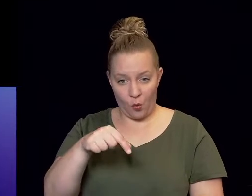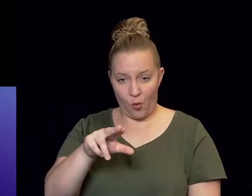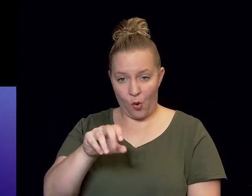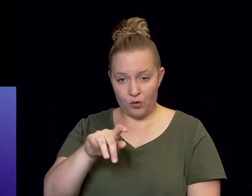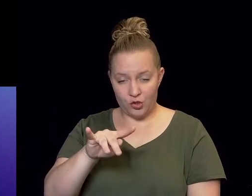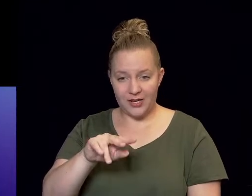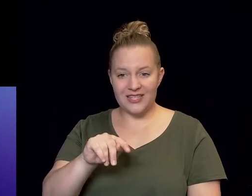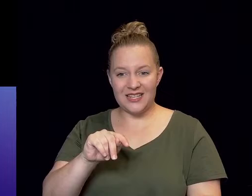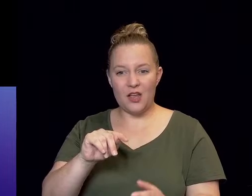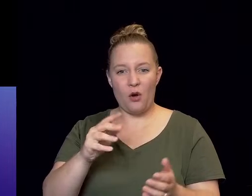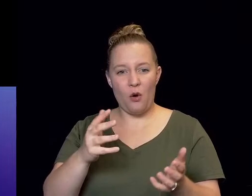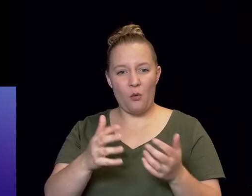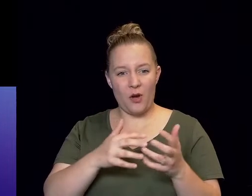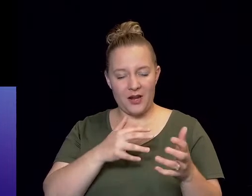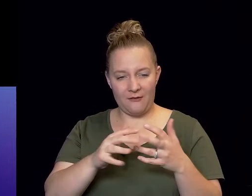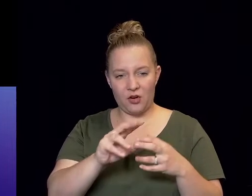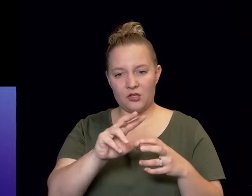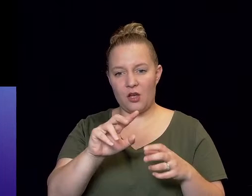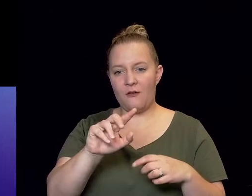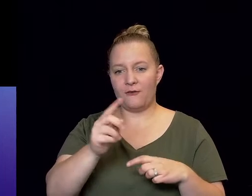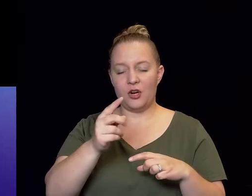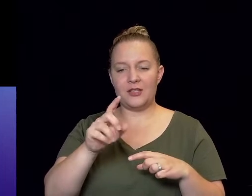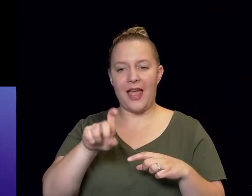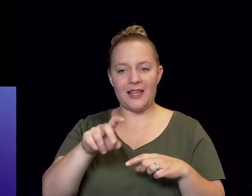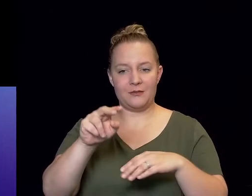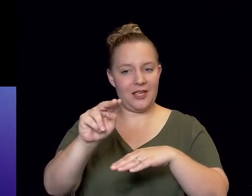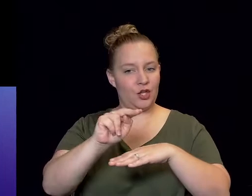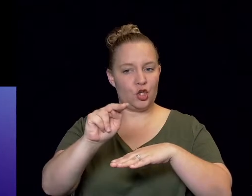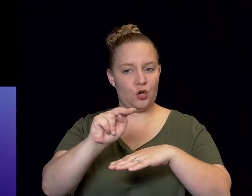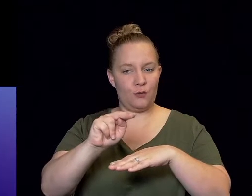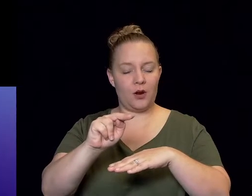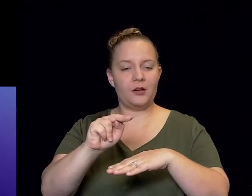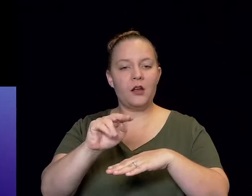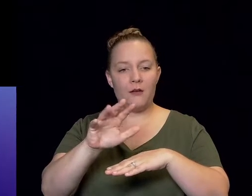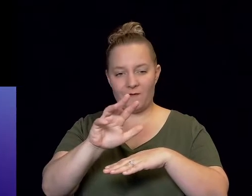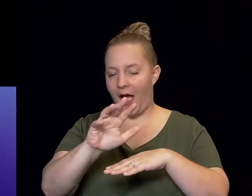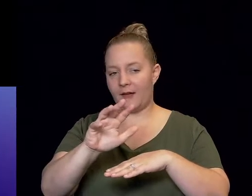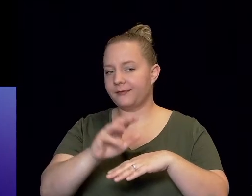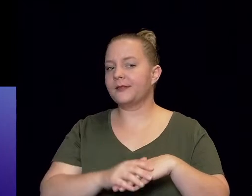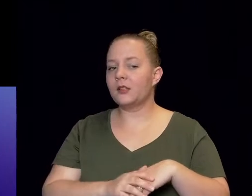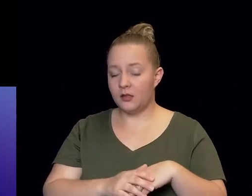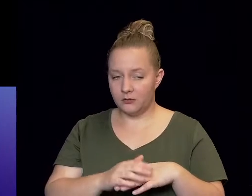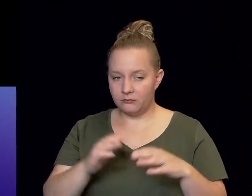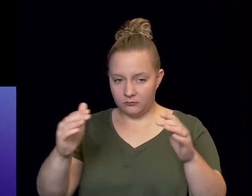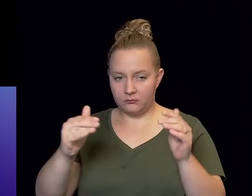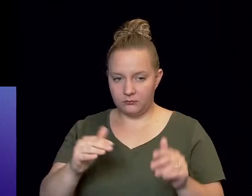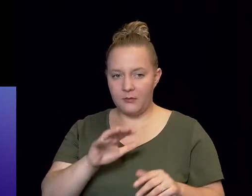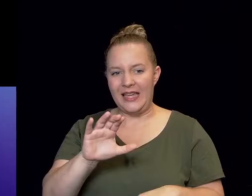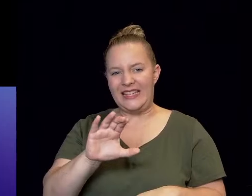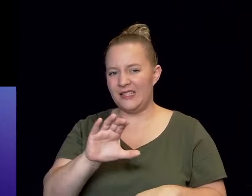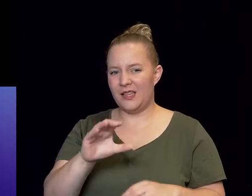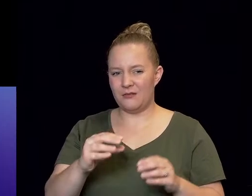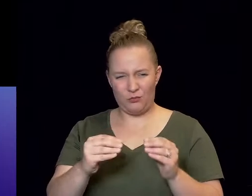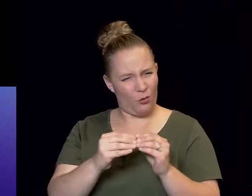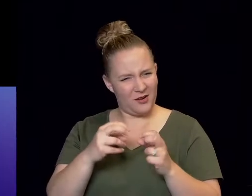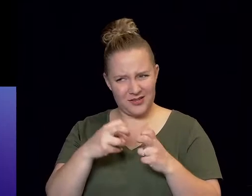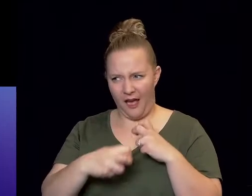whatever is listed first, that has to go in the numerator. So, 5 goes up in the numerator. And then the next one c, this one is a little bit more difficult. So, I kind of worded a